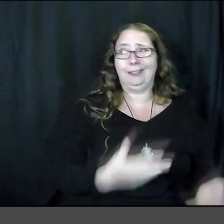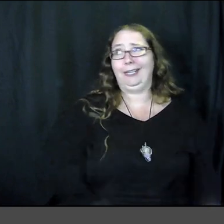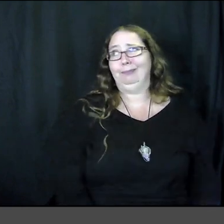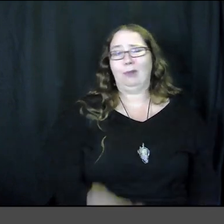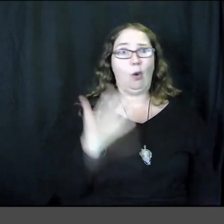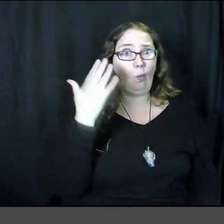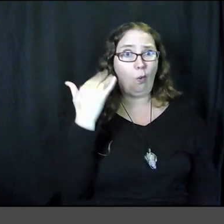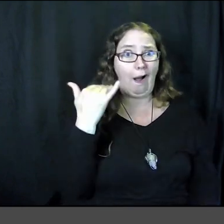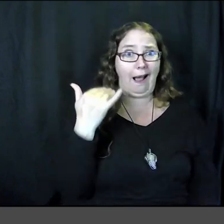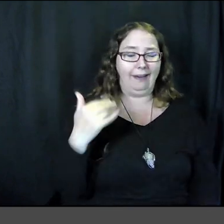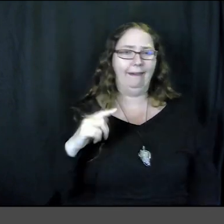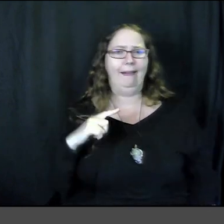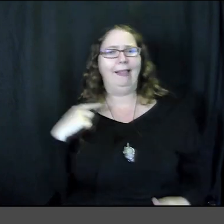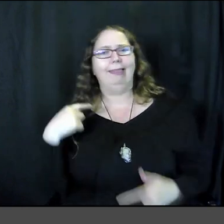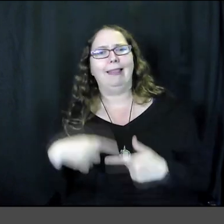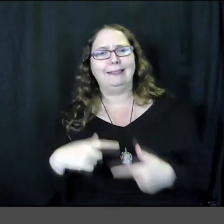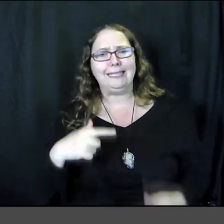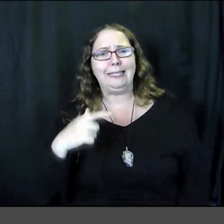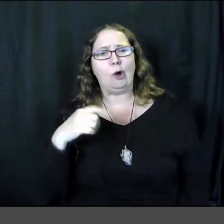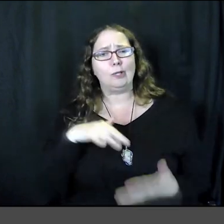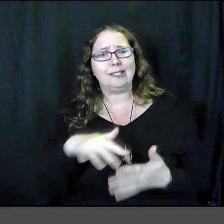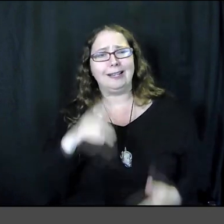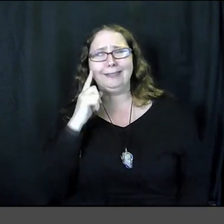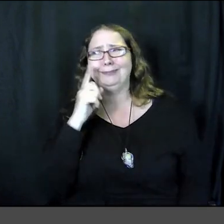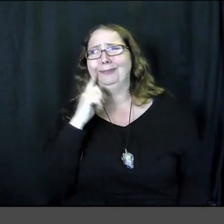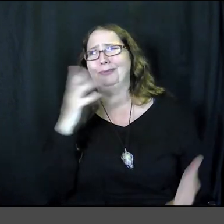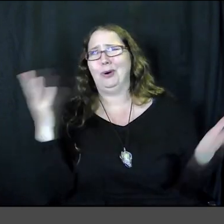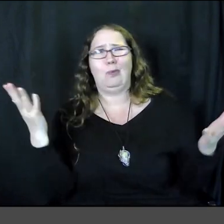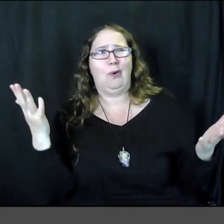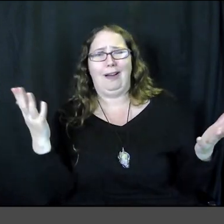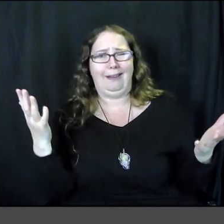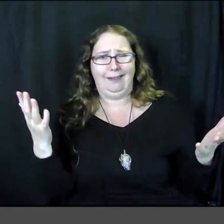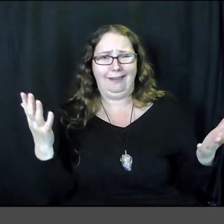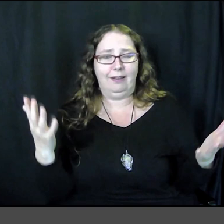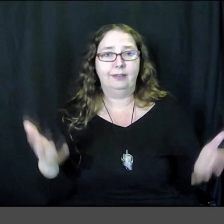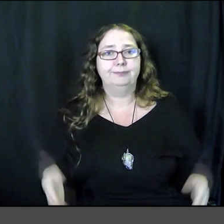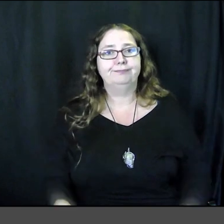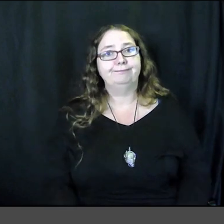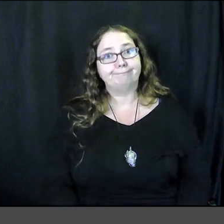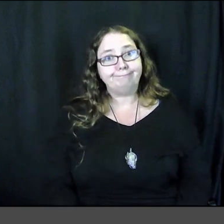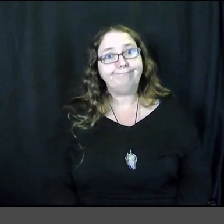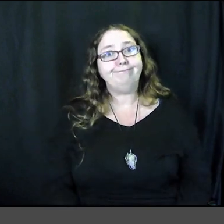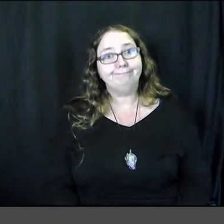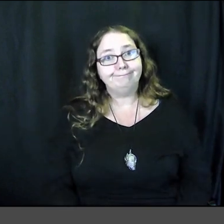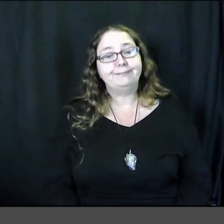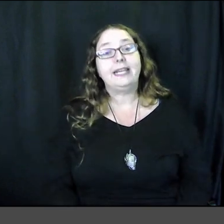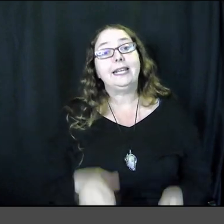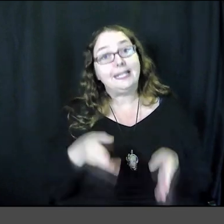WHO NEEDS THAT STUFF? IT'S A WAY TO MAKE INVISIBLE THE PEOPLE.